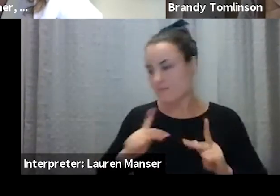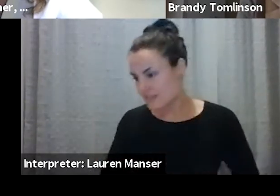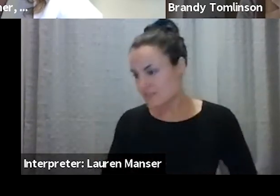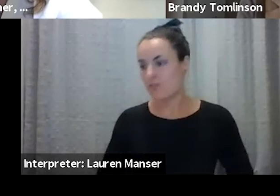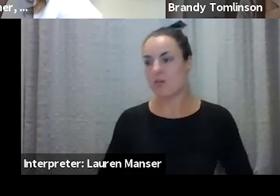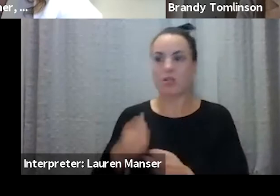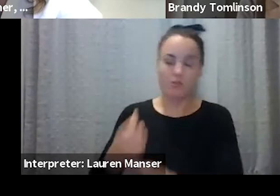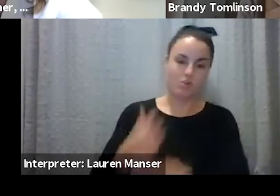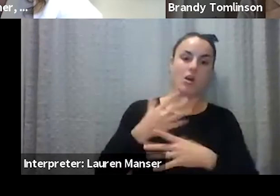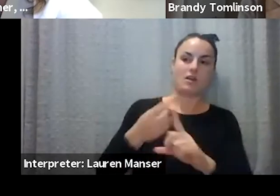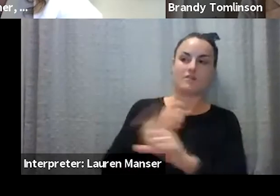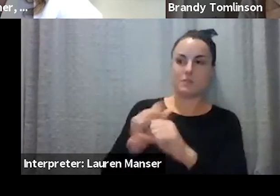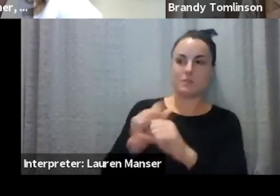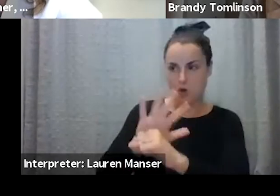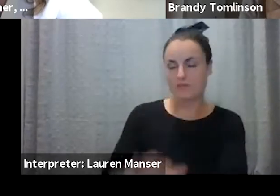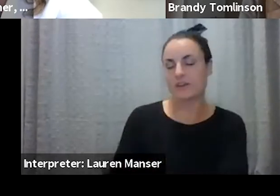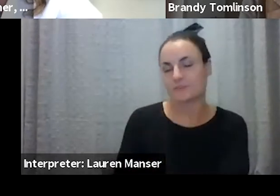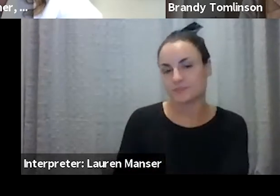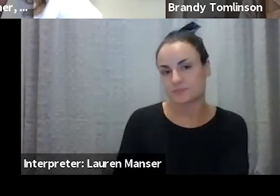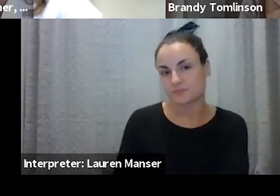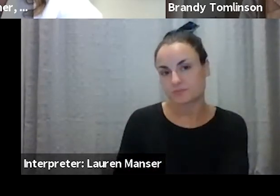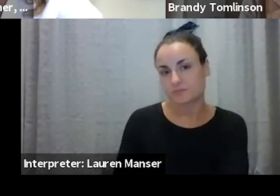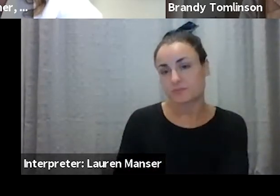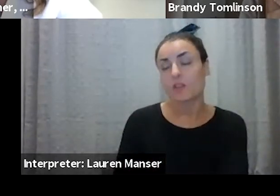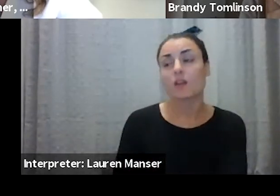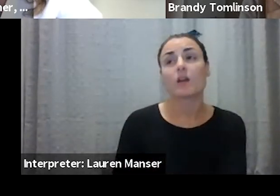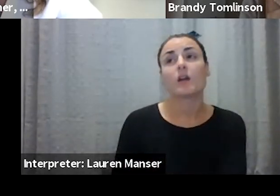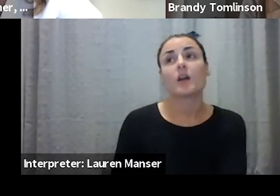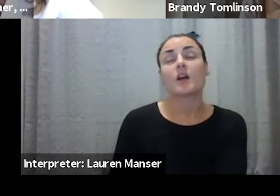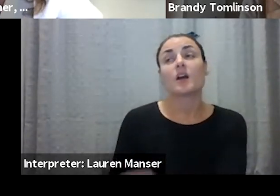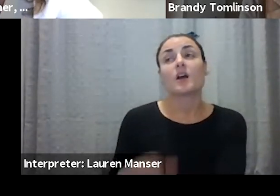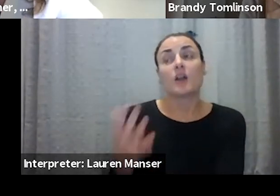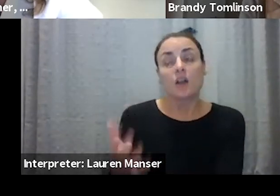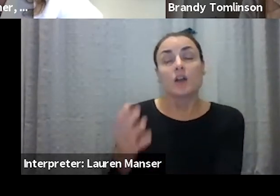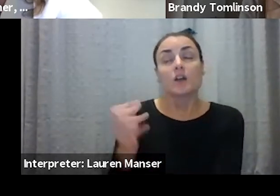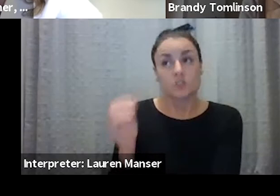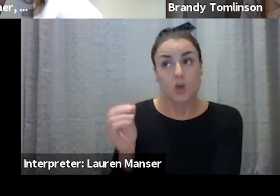that were certainly a negative to everyone. However, we also went virtual, right?